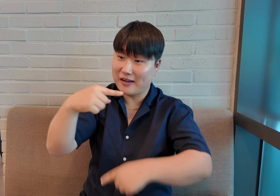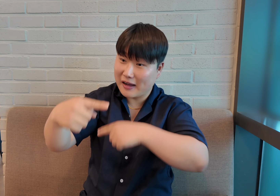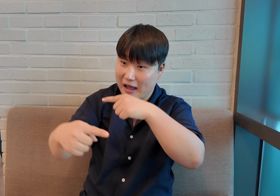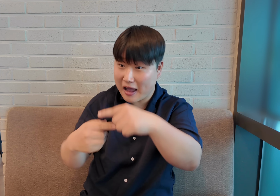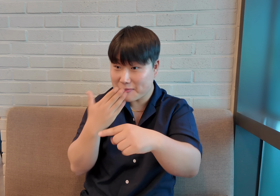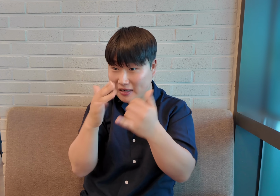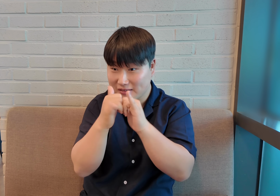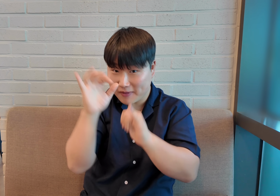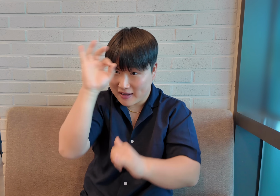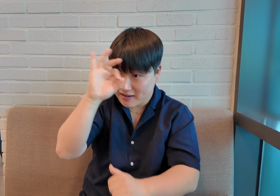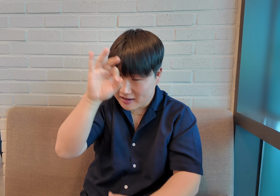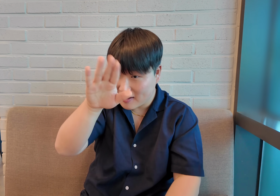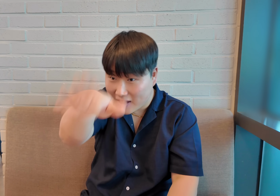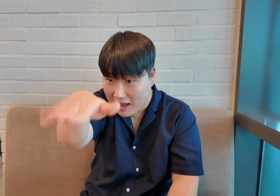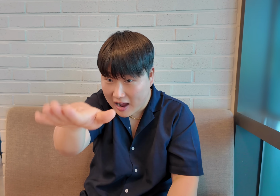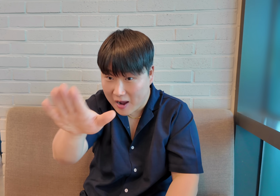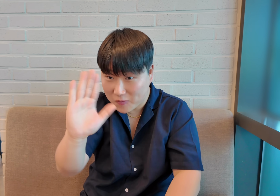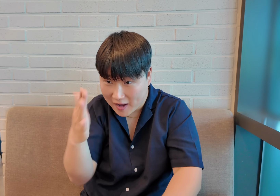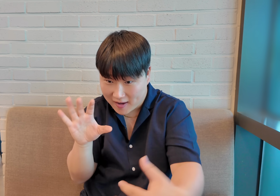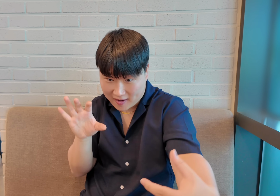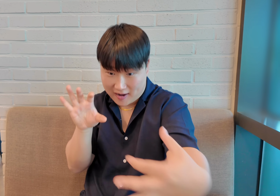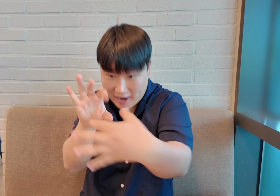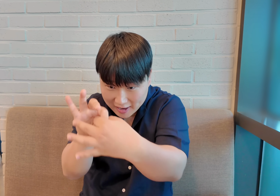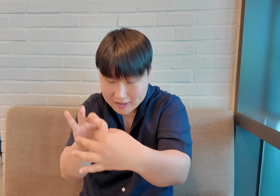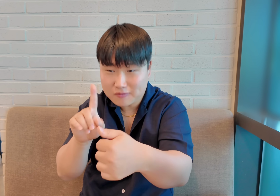You hang out with hearing people who can sign and